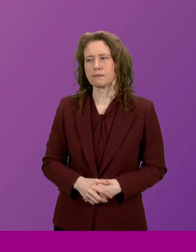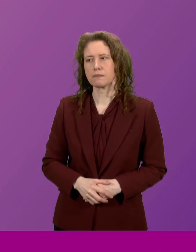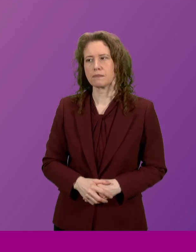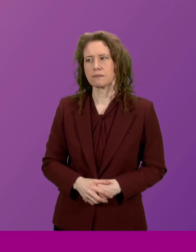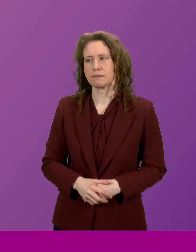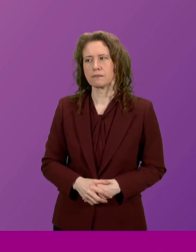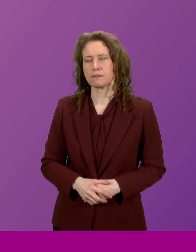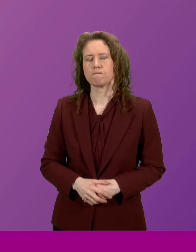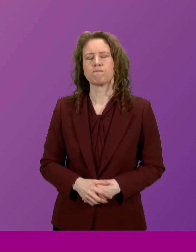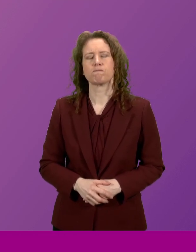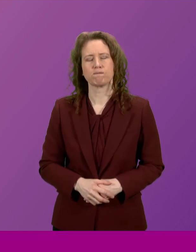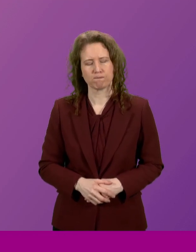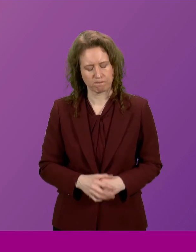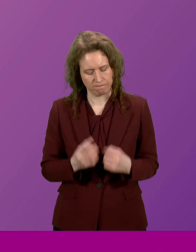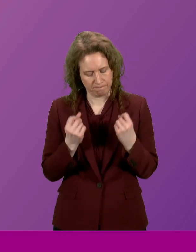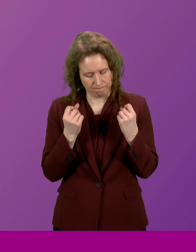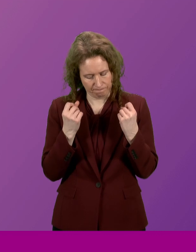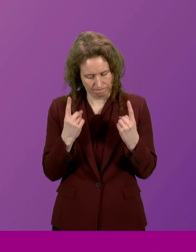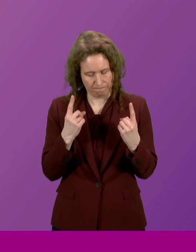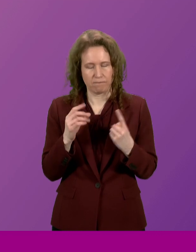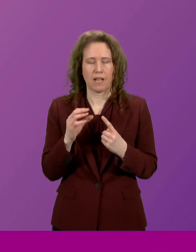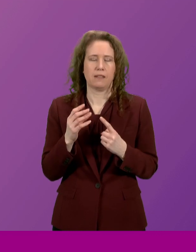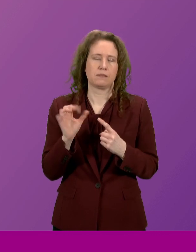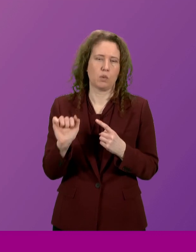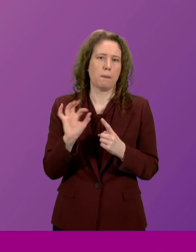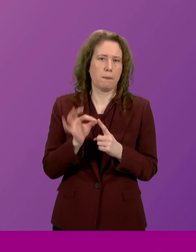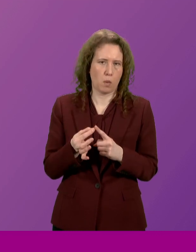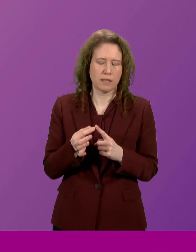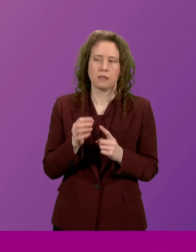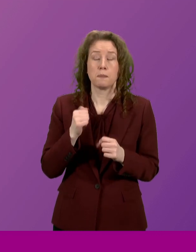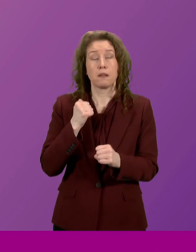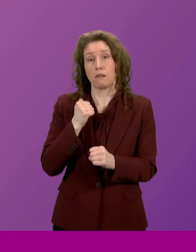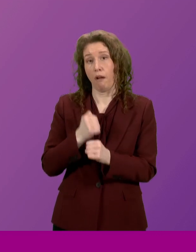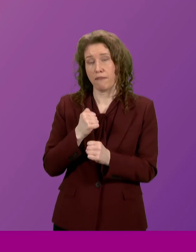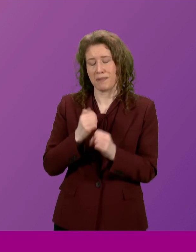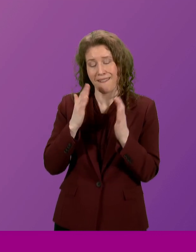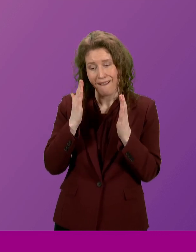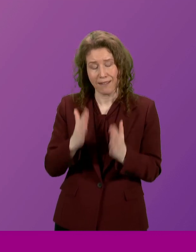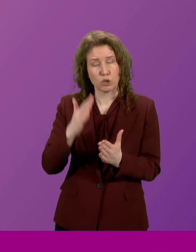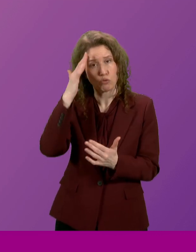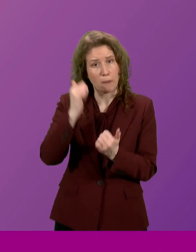I understand the points that Mr Carson puts to me. The Government must be mindful of the